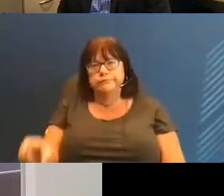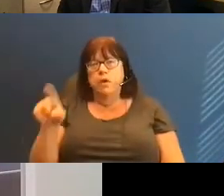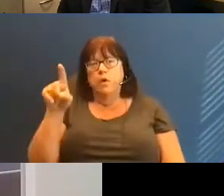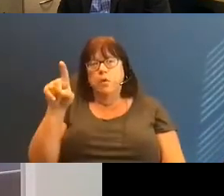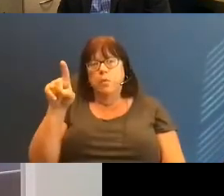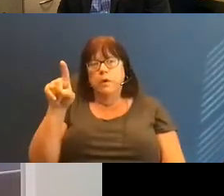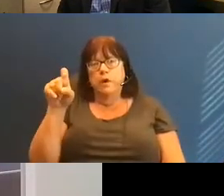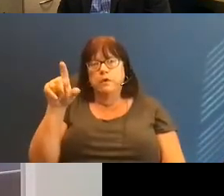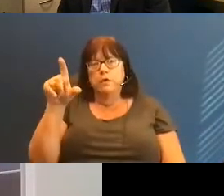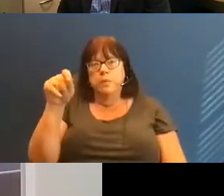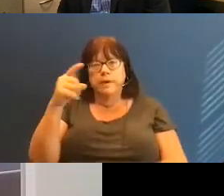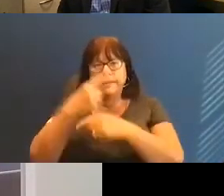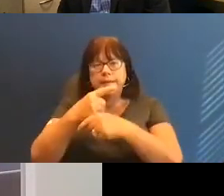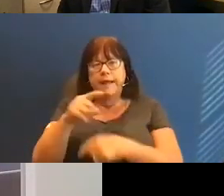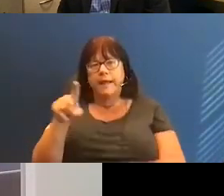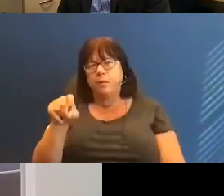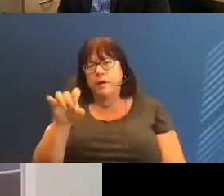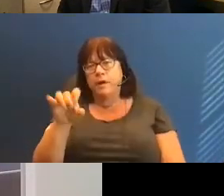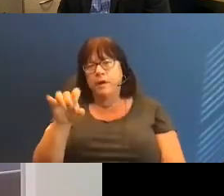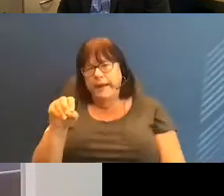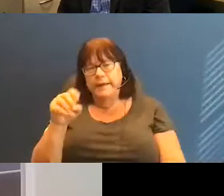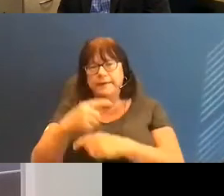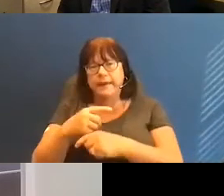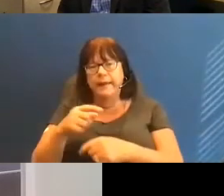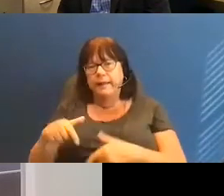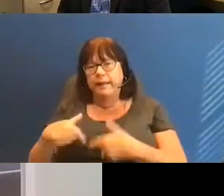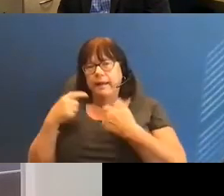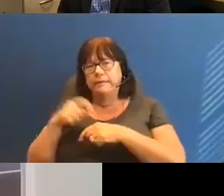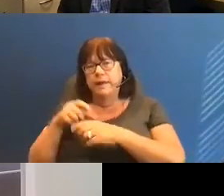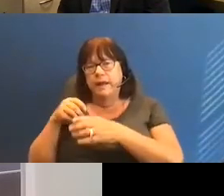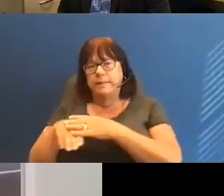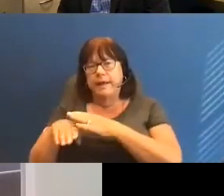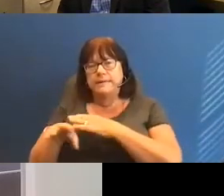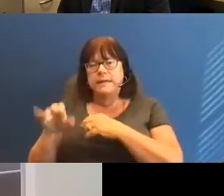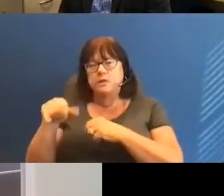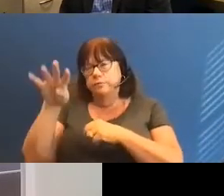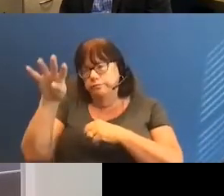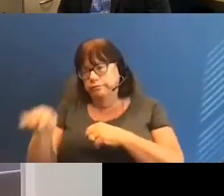180 day rental is $42.99, and then lifetime access for $104.449. This does represent a big cost